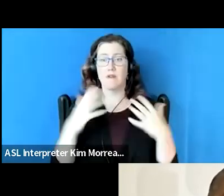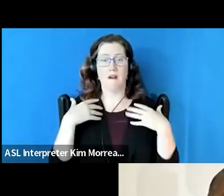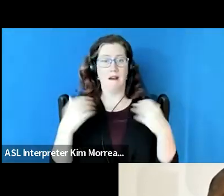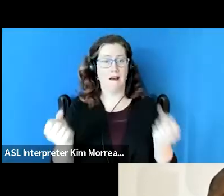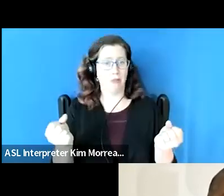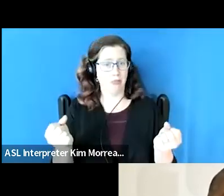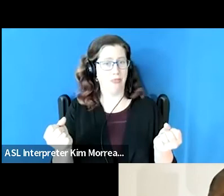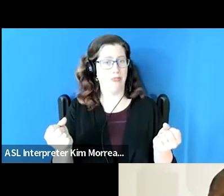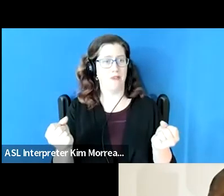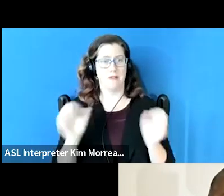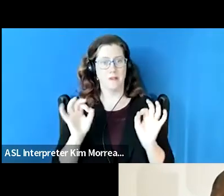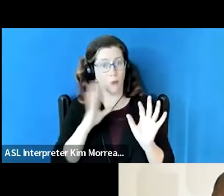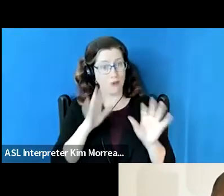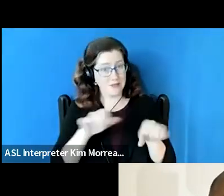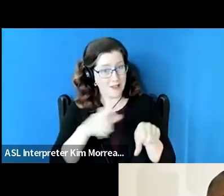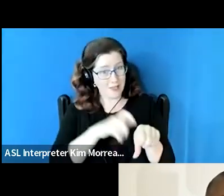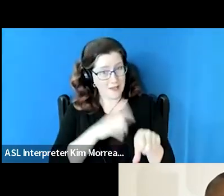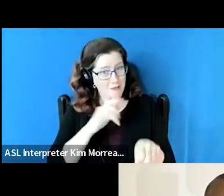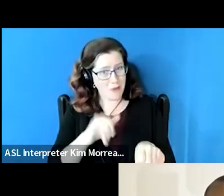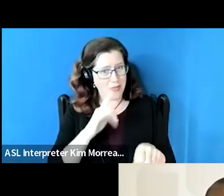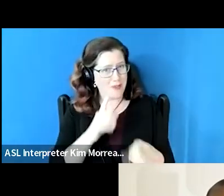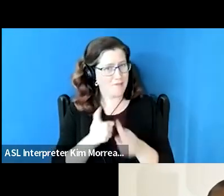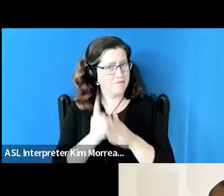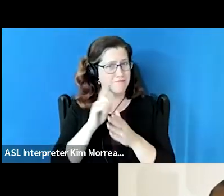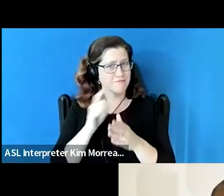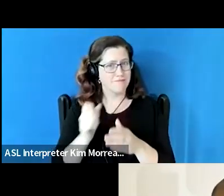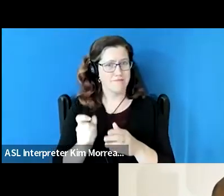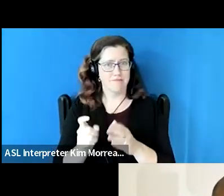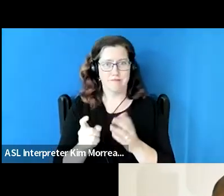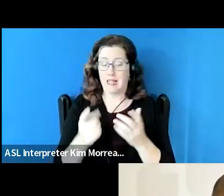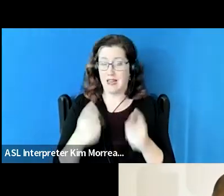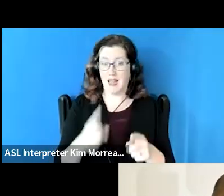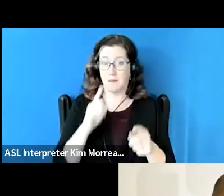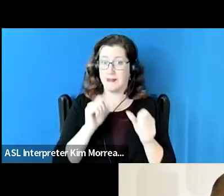and we're gonna take the time to do that, and it happened and it happened consistently and more and more